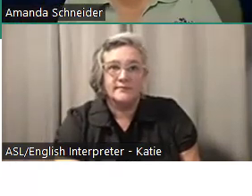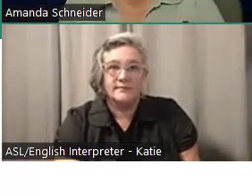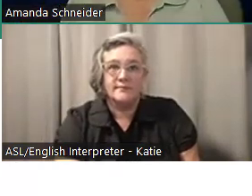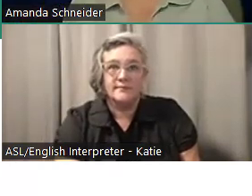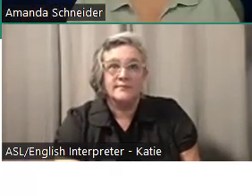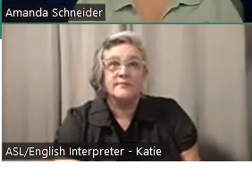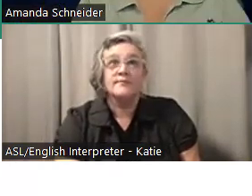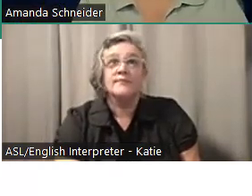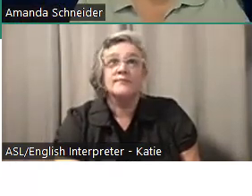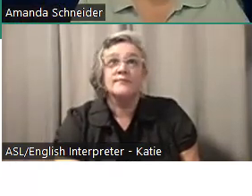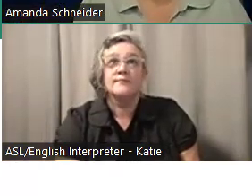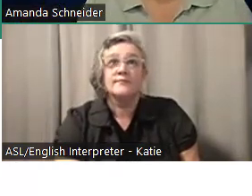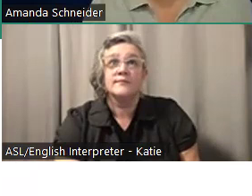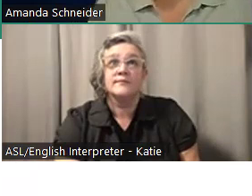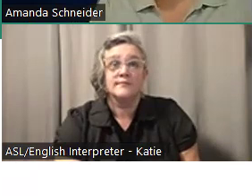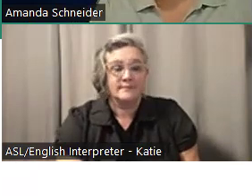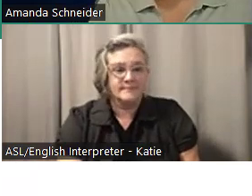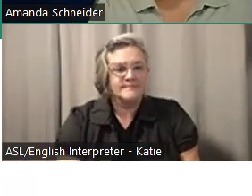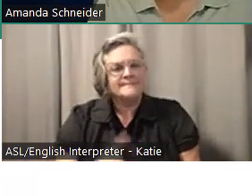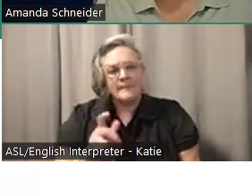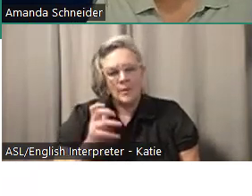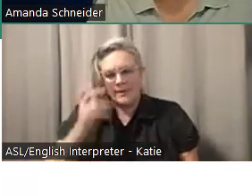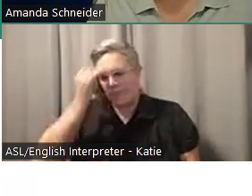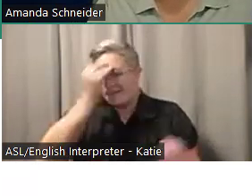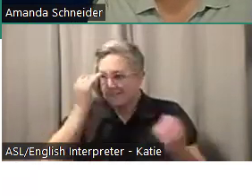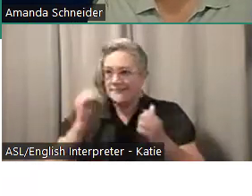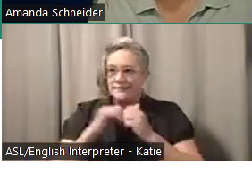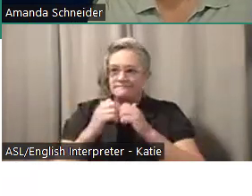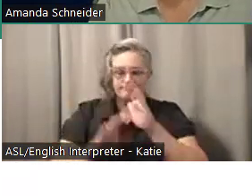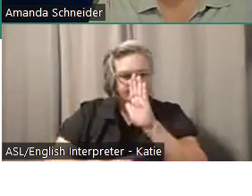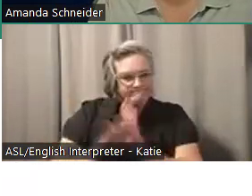Alright, and then thinking about how to create that language and literacy environment in your home.